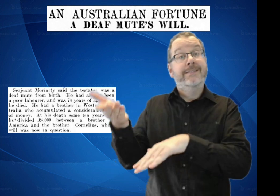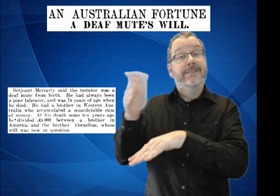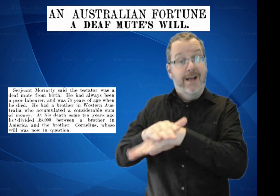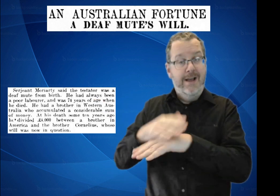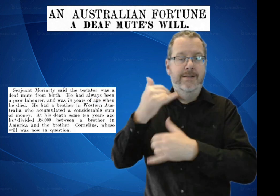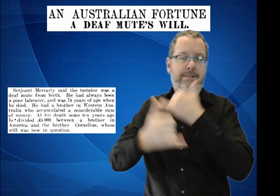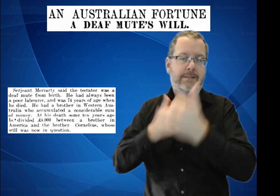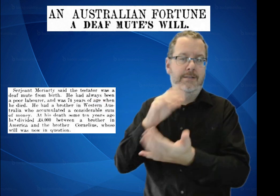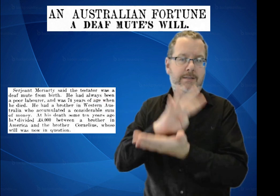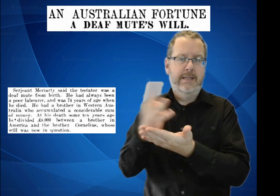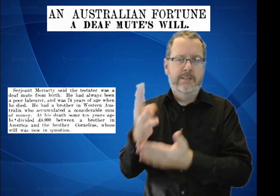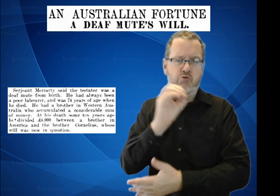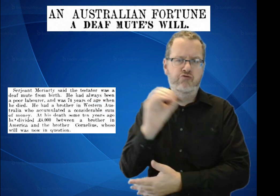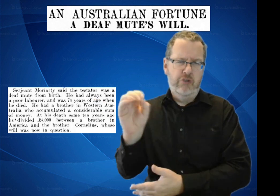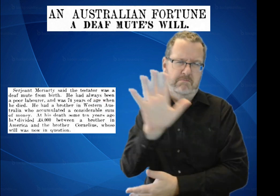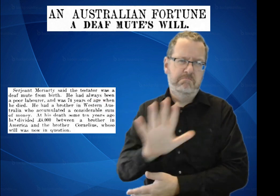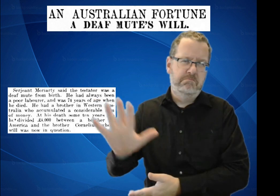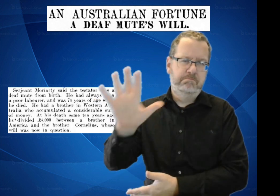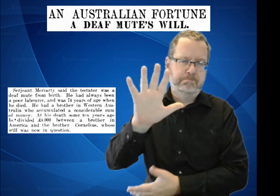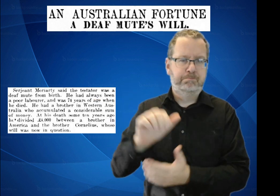died in about 1900,